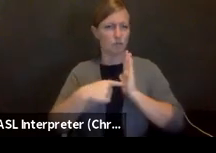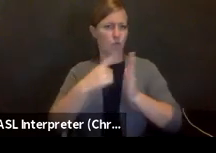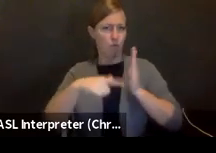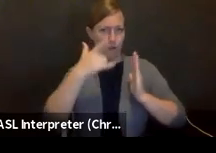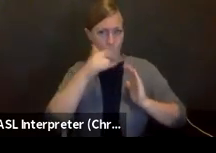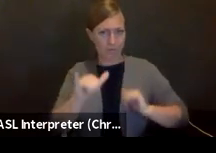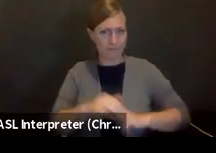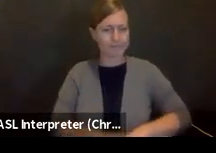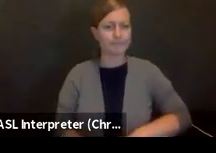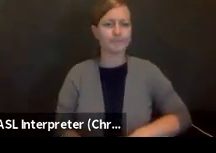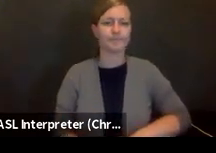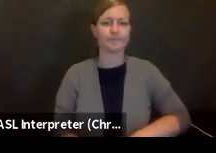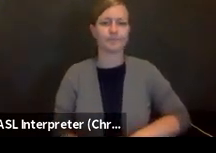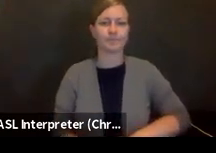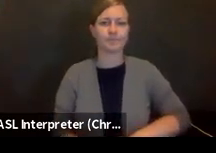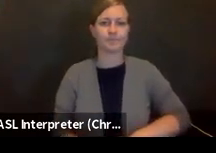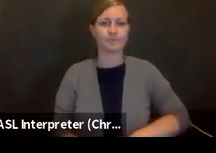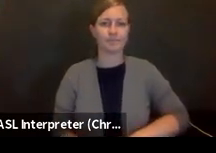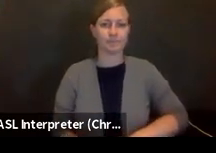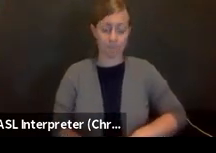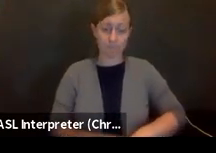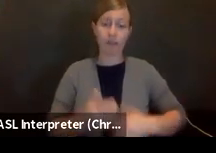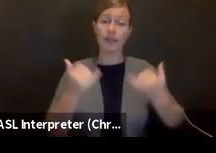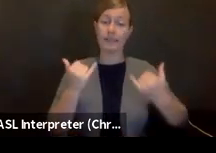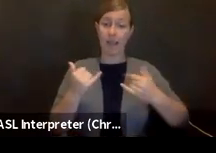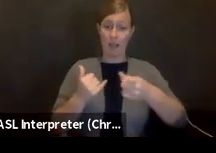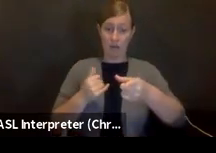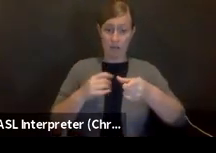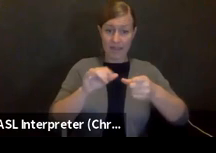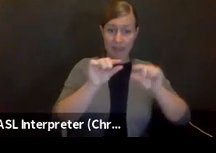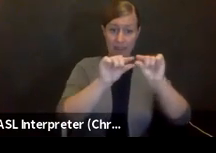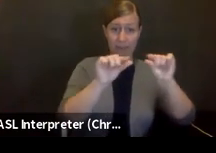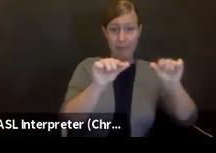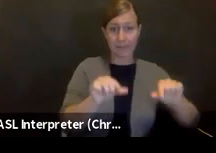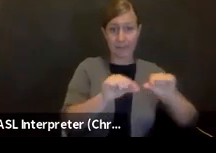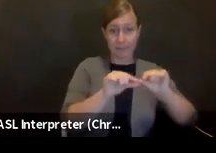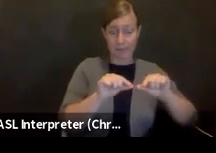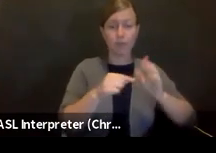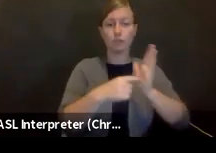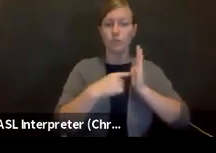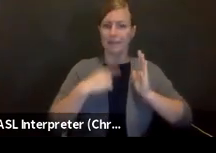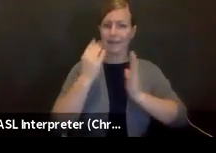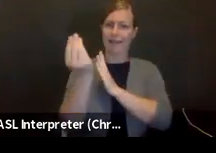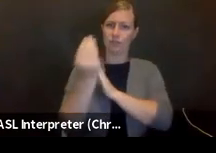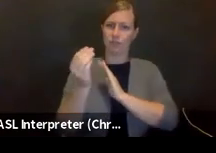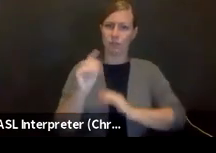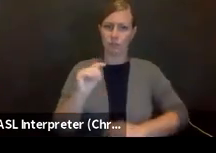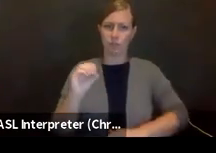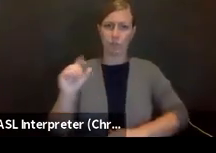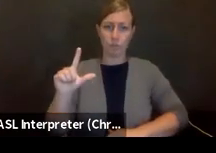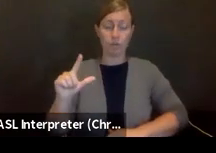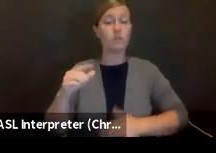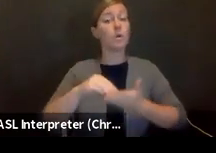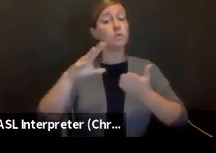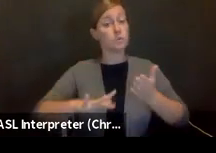ESD 189 - Amy Colburn: So now the this little symbol tells me it's an external tool when students, click on this, it opens